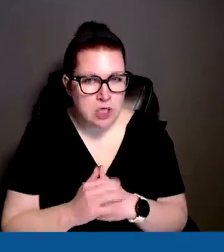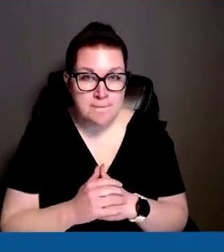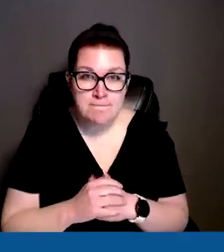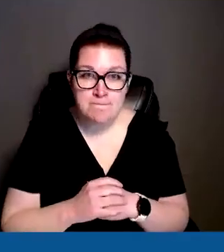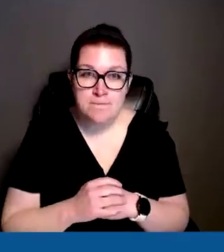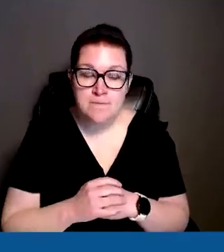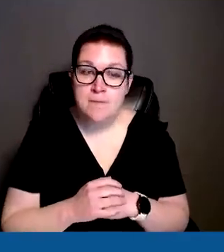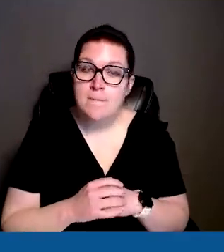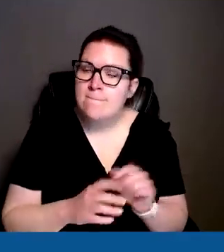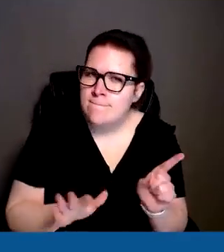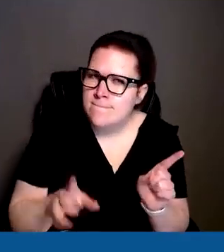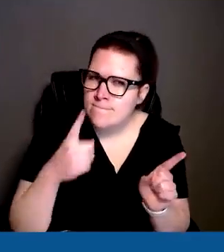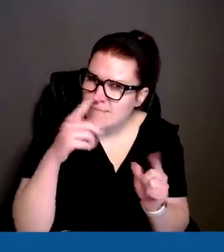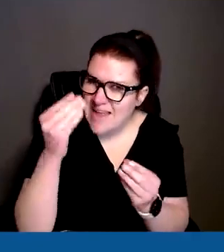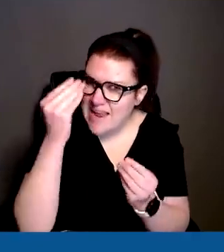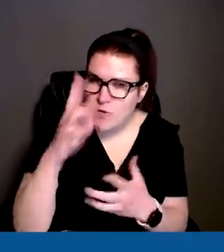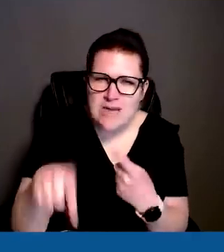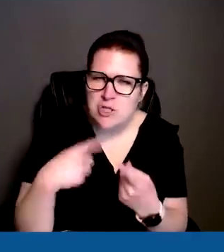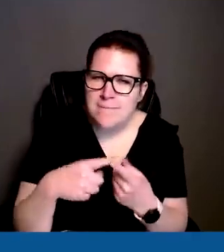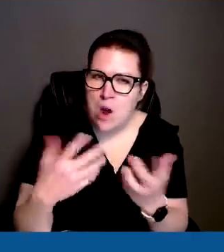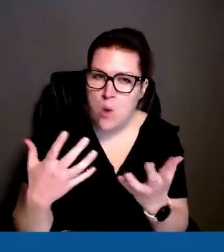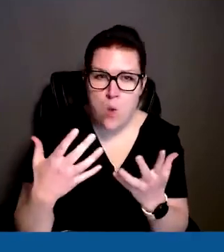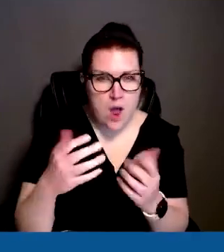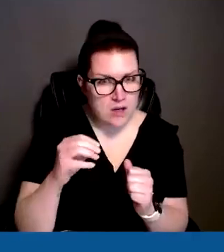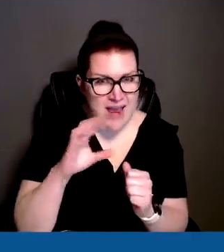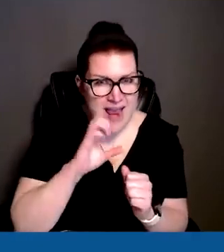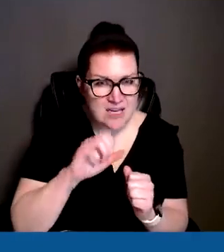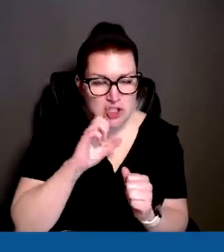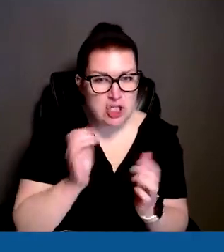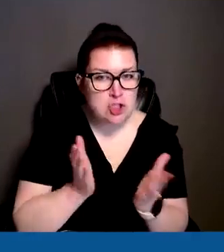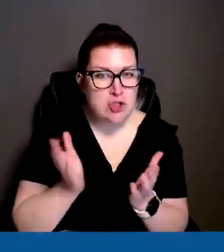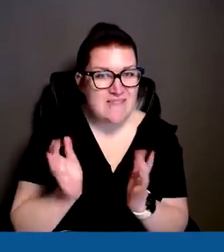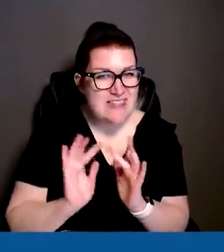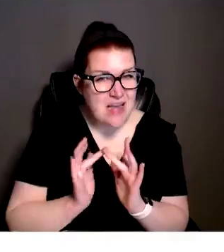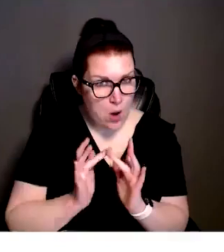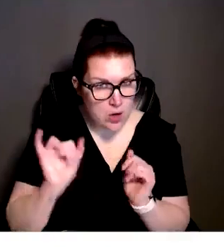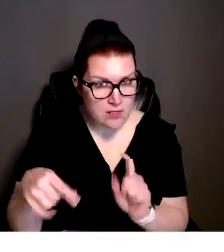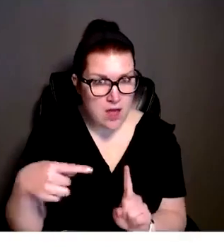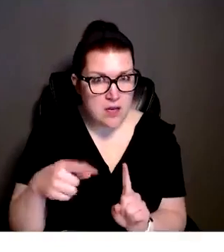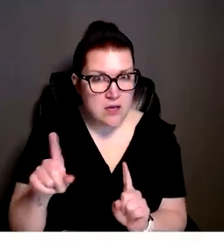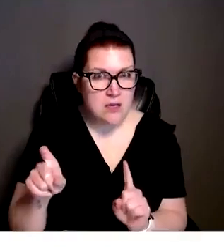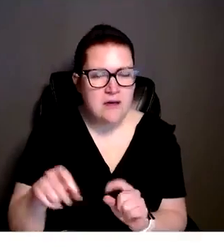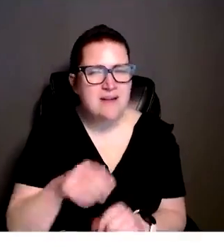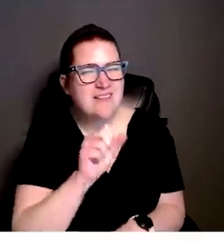[Jennifer Johnson]: I'm sorry, information on the Aging and Services network? [Kelly Cronin]: Yeah, we have information